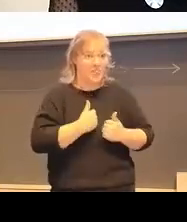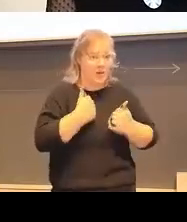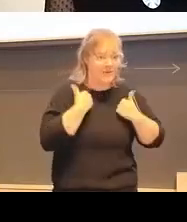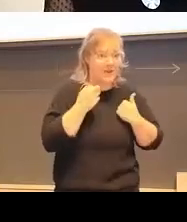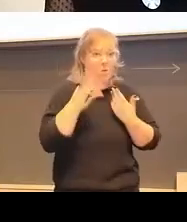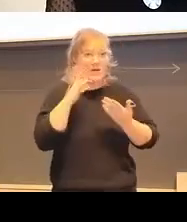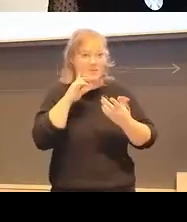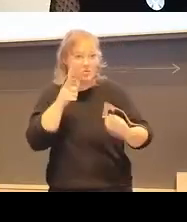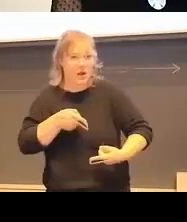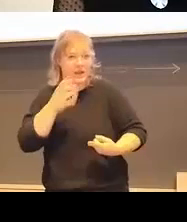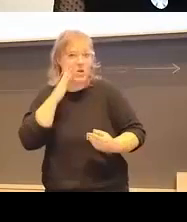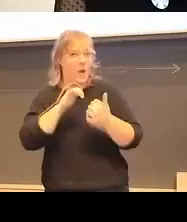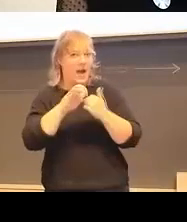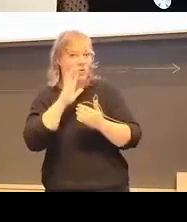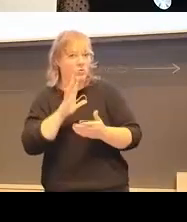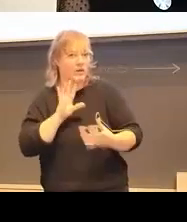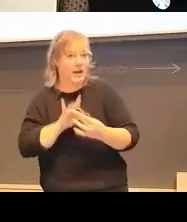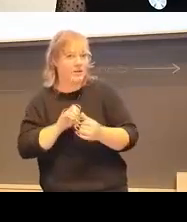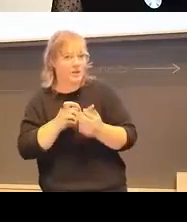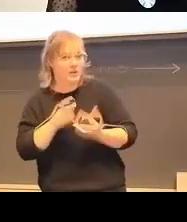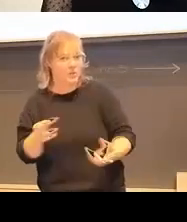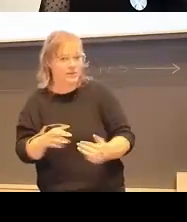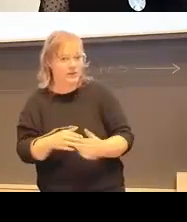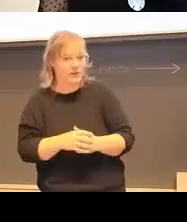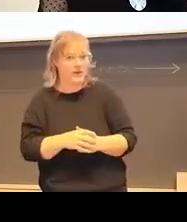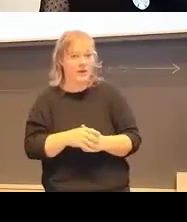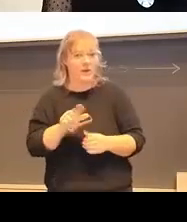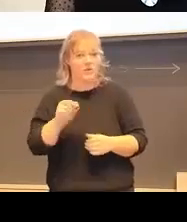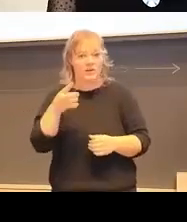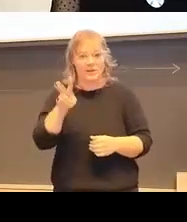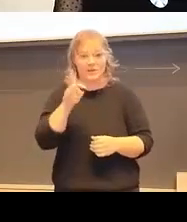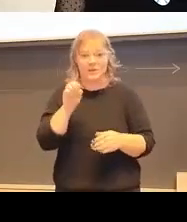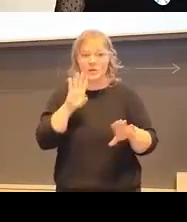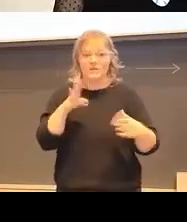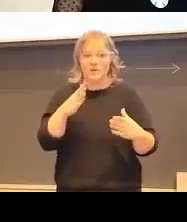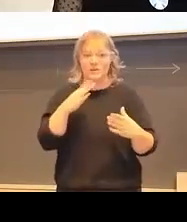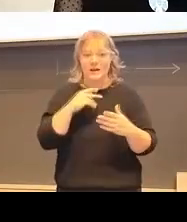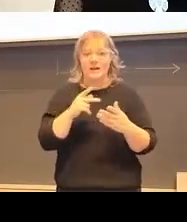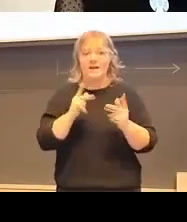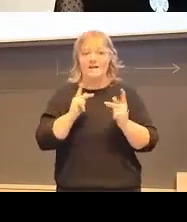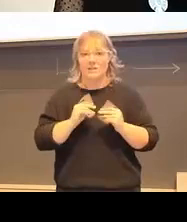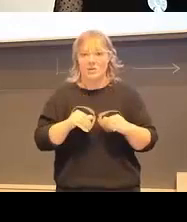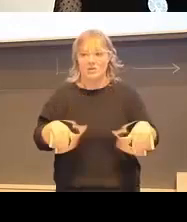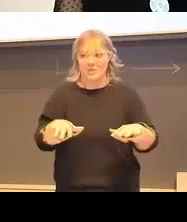connect them to resources and also in 2017 we focused on physical space ensuring people had